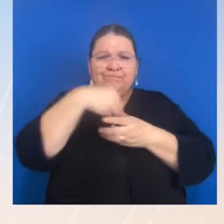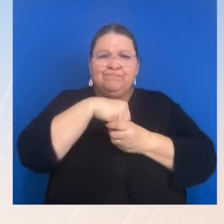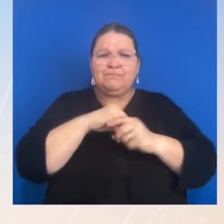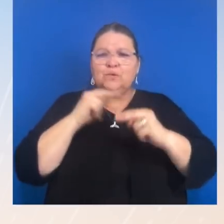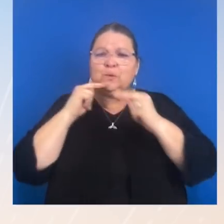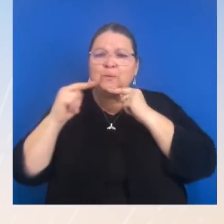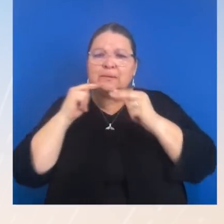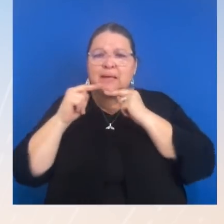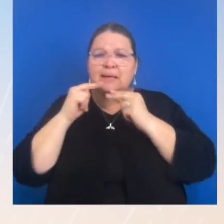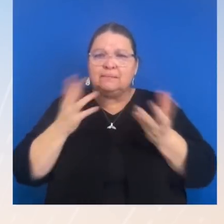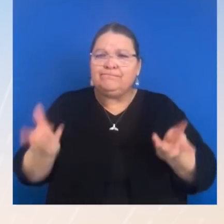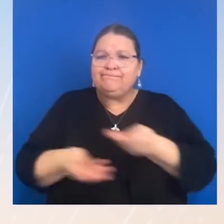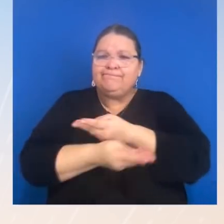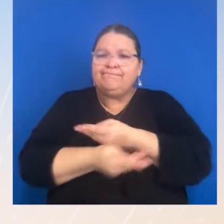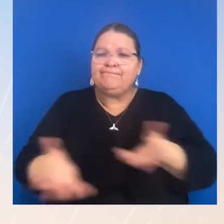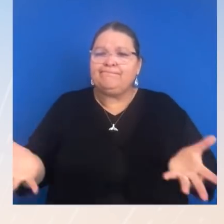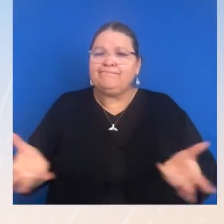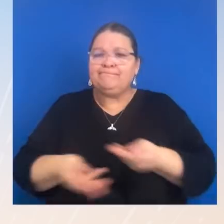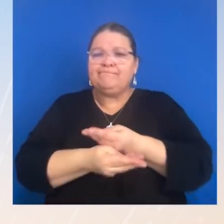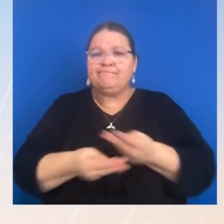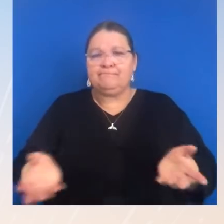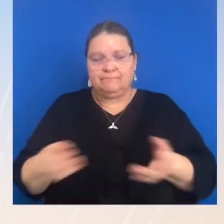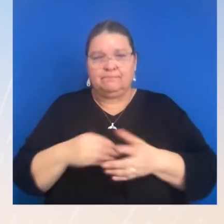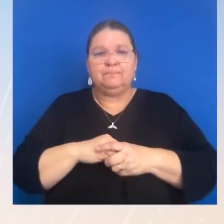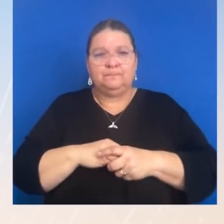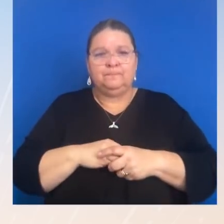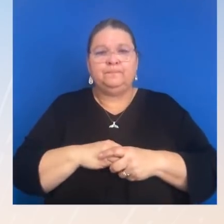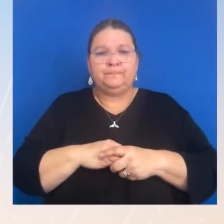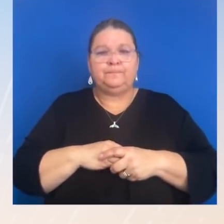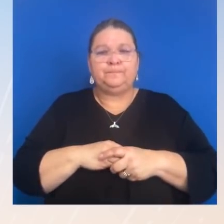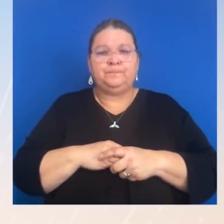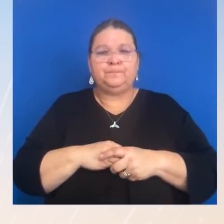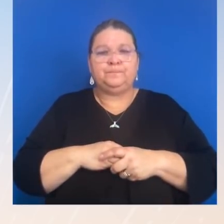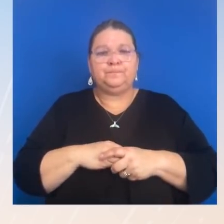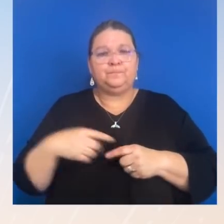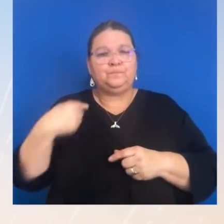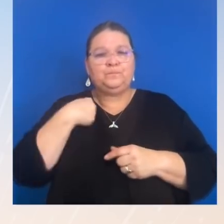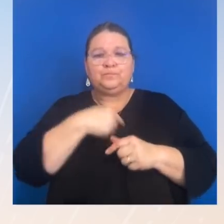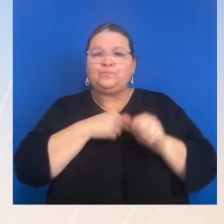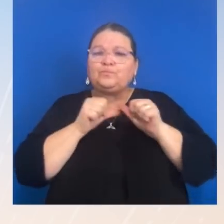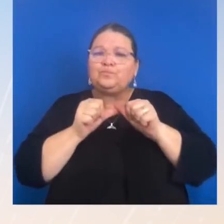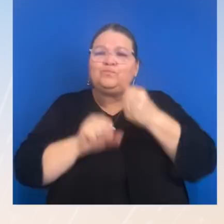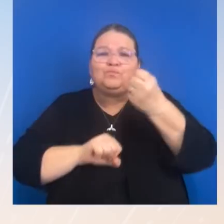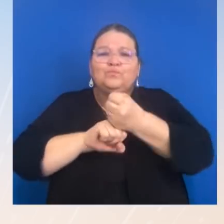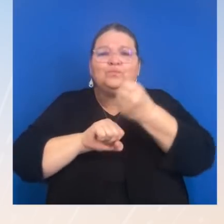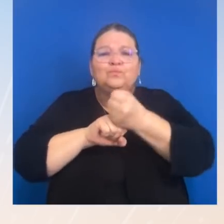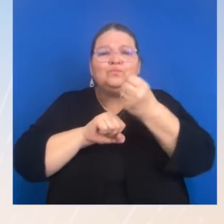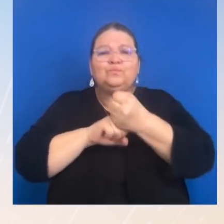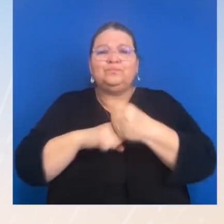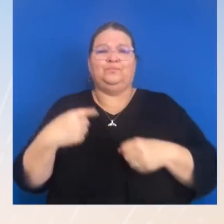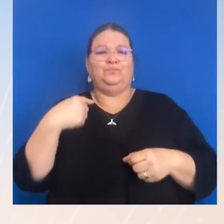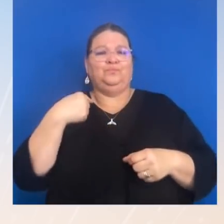including our Turkish allies, including the Israelis, including the French, and others who are engaging directly